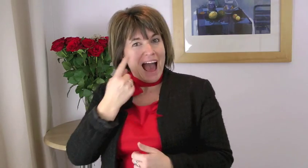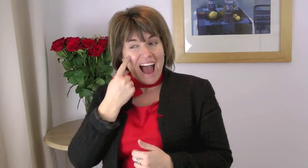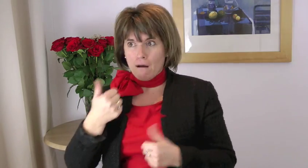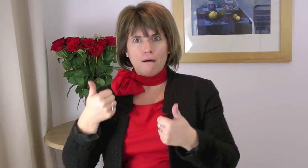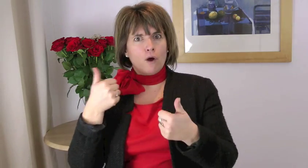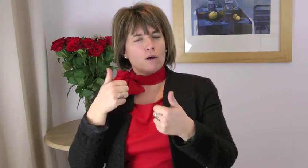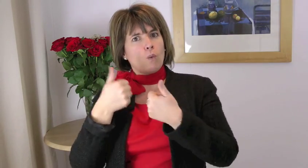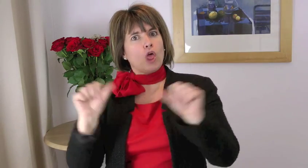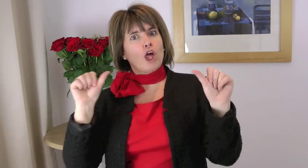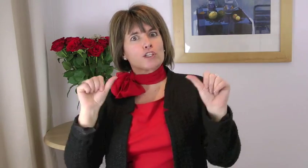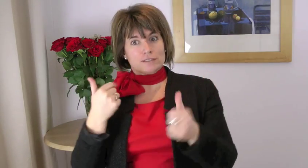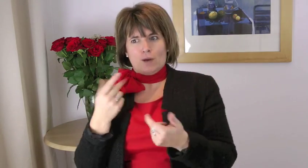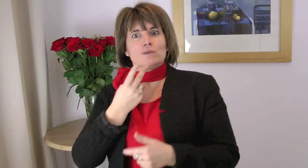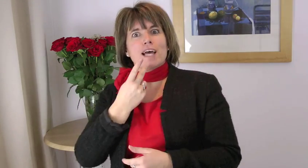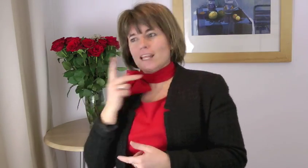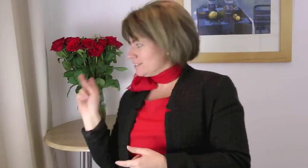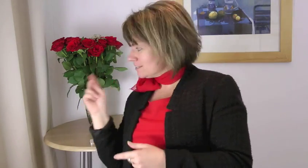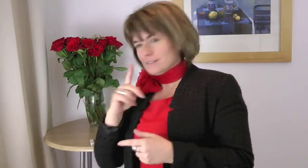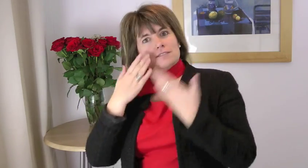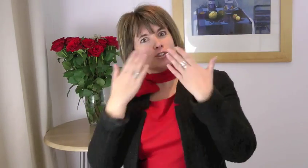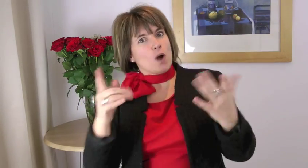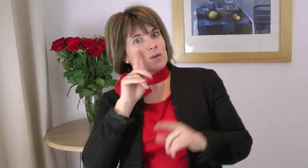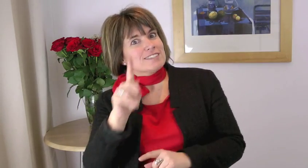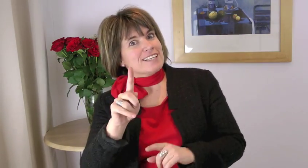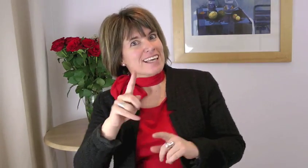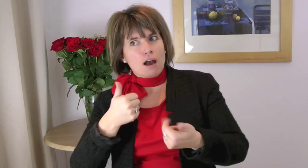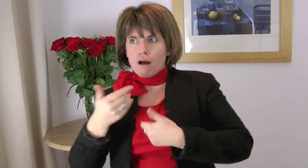It's fantastic. It is the first time I've been able to do a call with someone and it works.